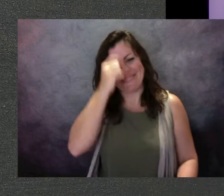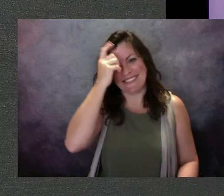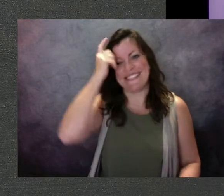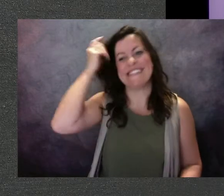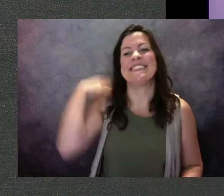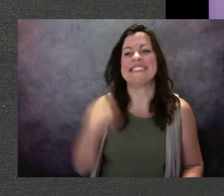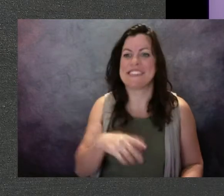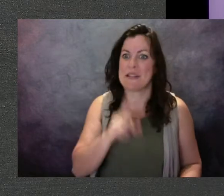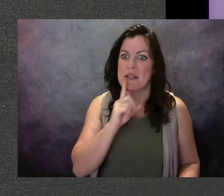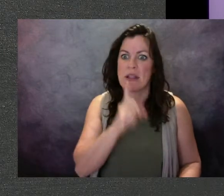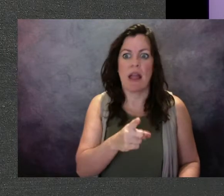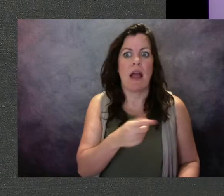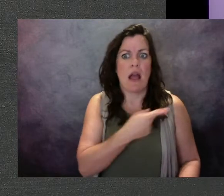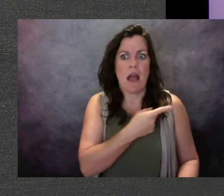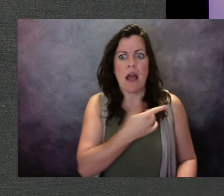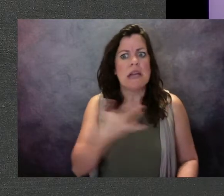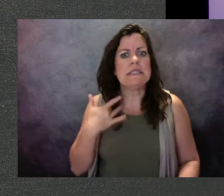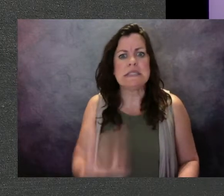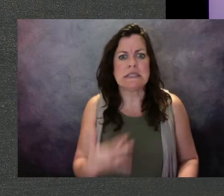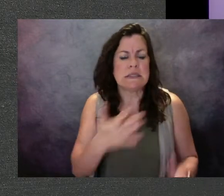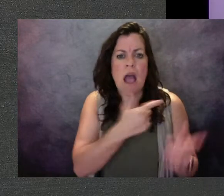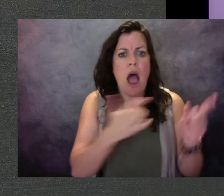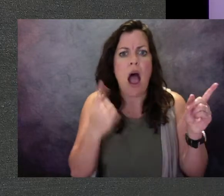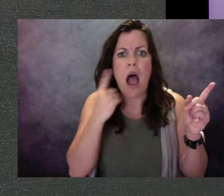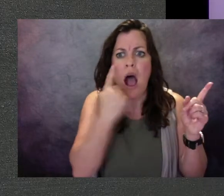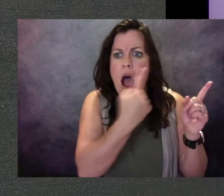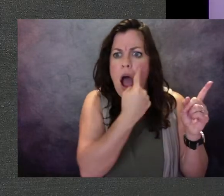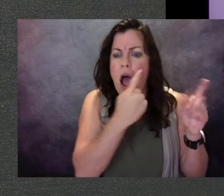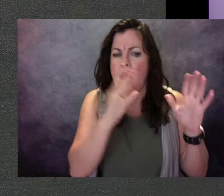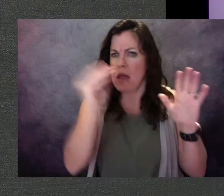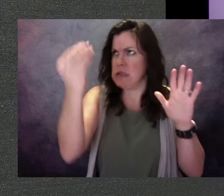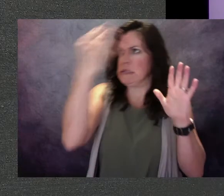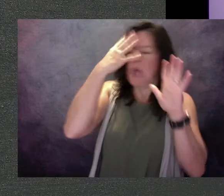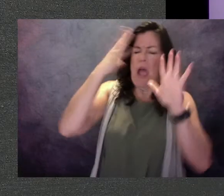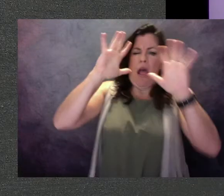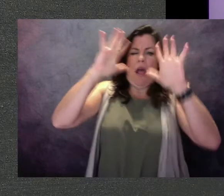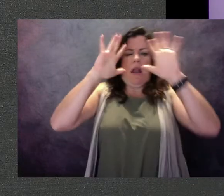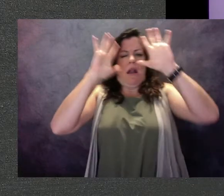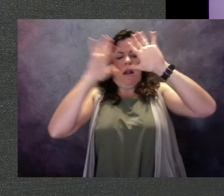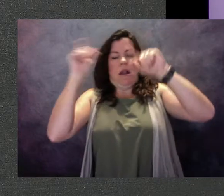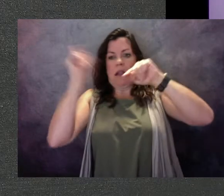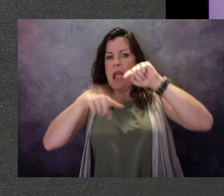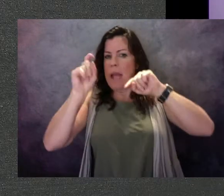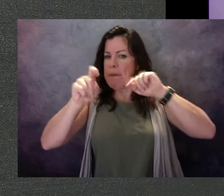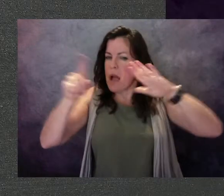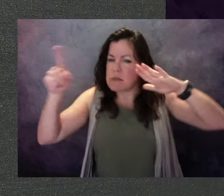They're sensitive to sunlight, so they prefer darker waters or choppy waters where they can see better to hunt.